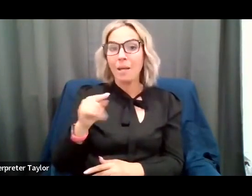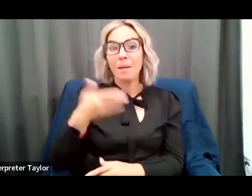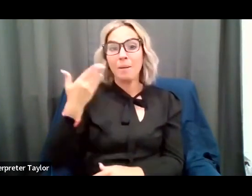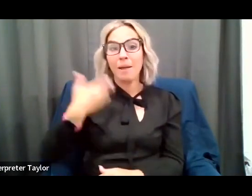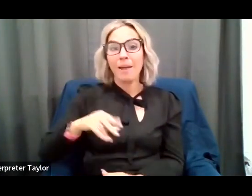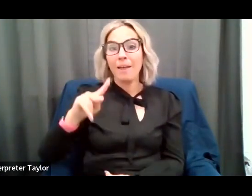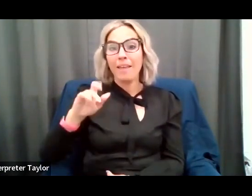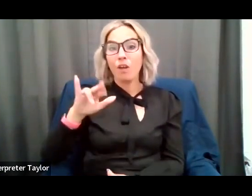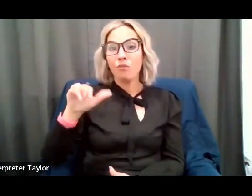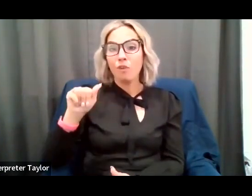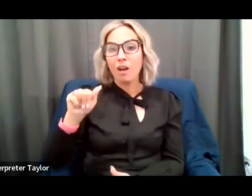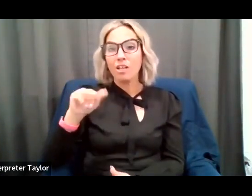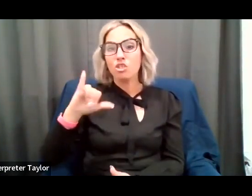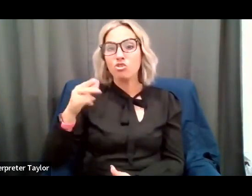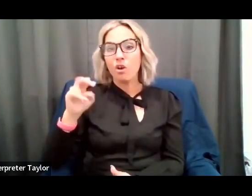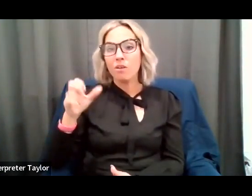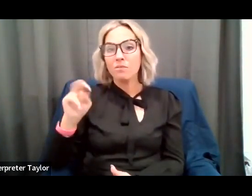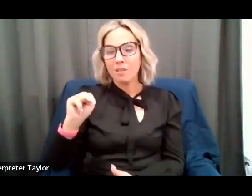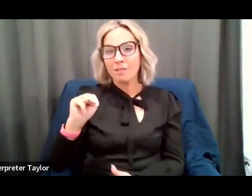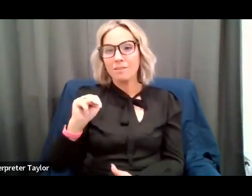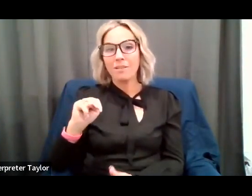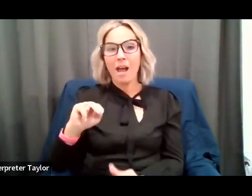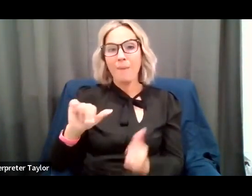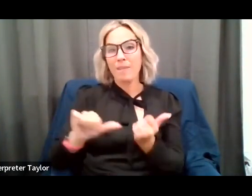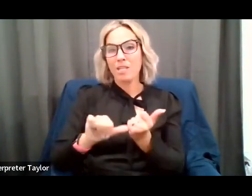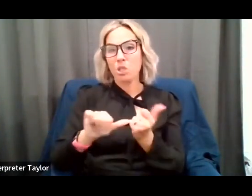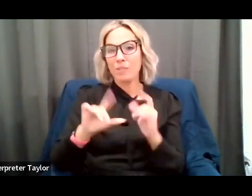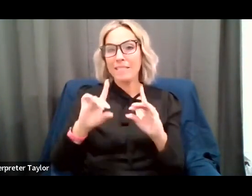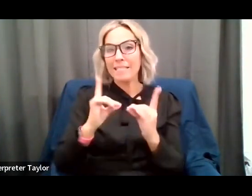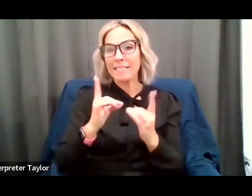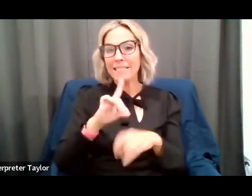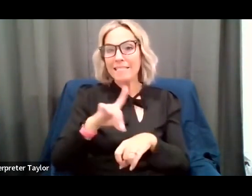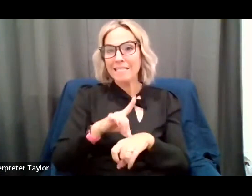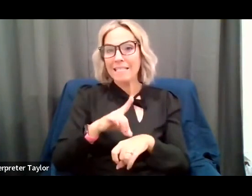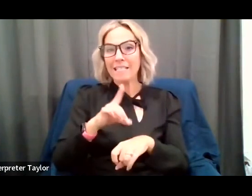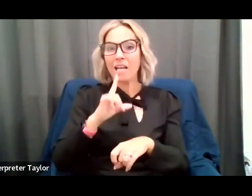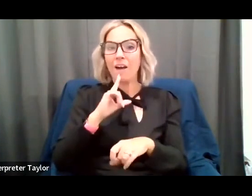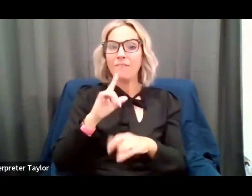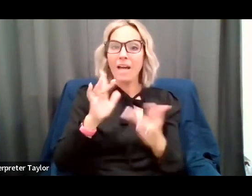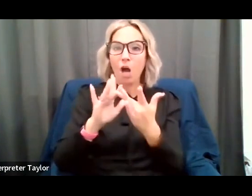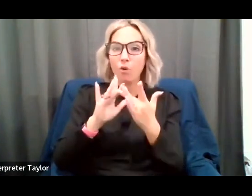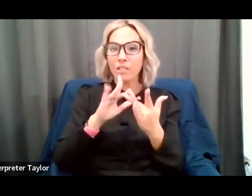I'm the Associate Dean of Outreach Services and Student Support here at Antelope Valley College.